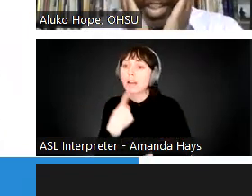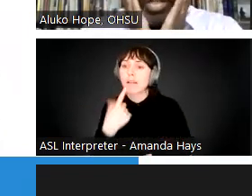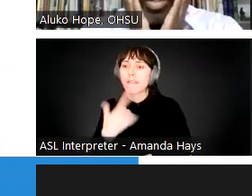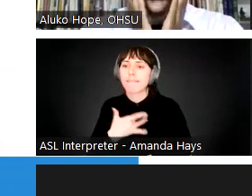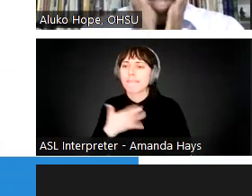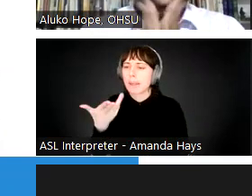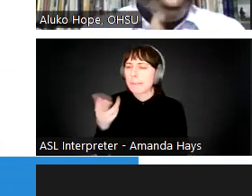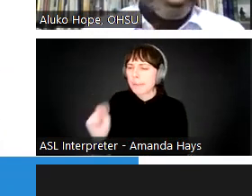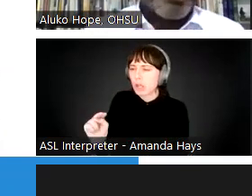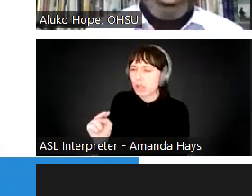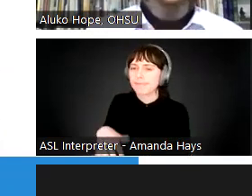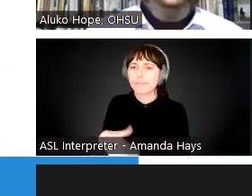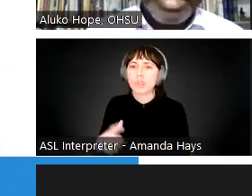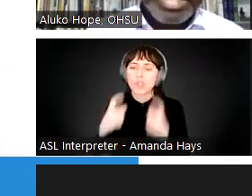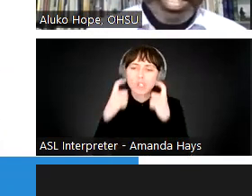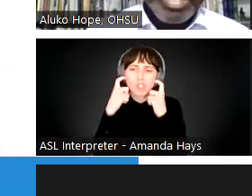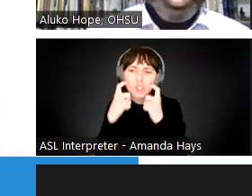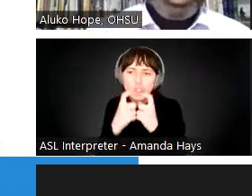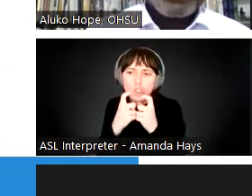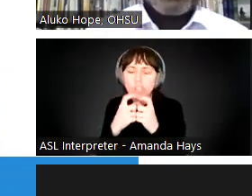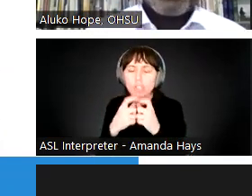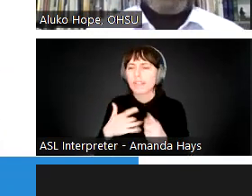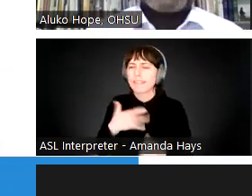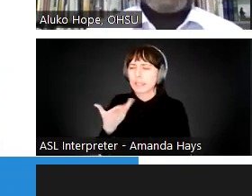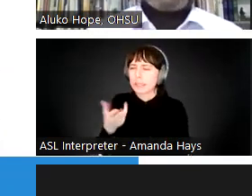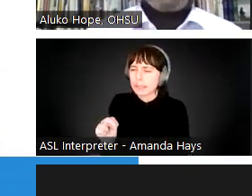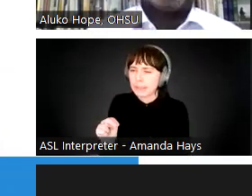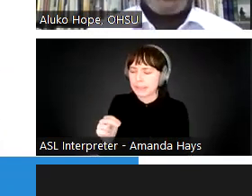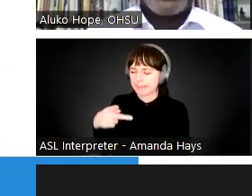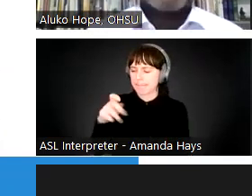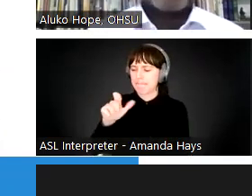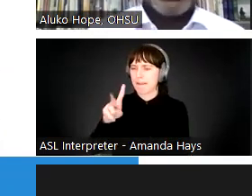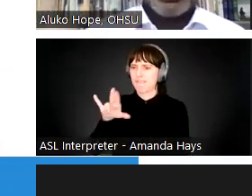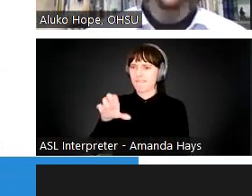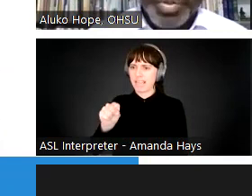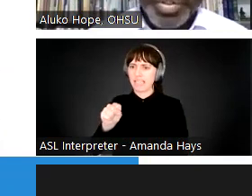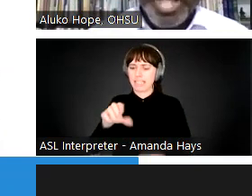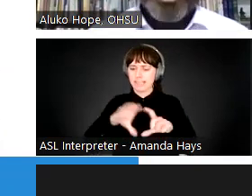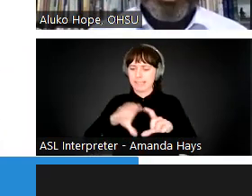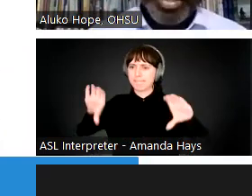jaw or in their in their pelvis. Right? And so there's the sense